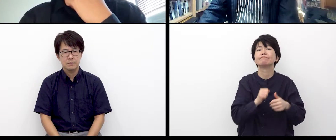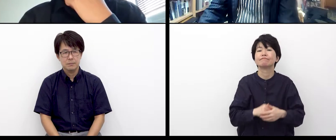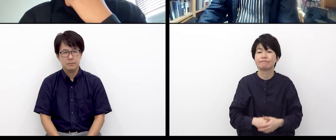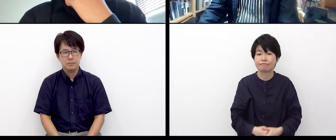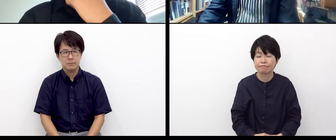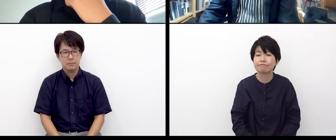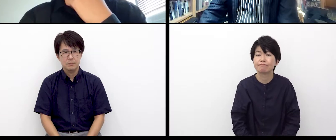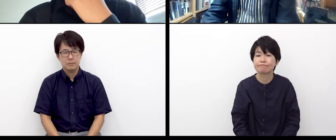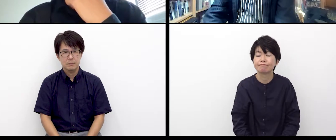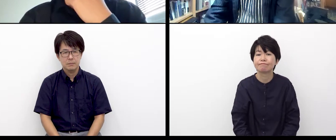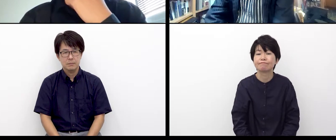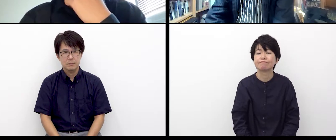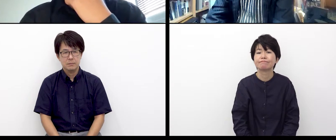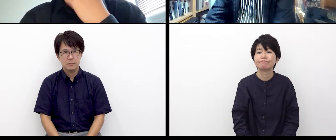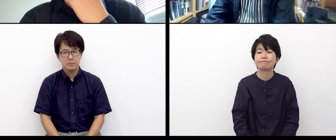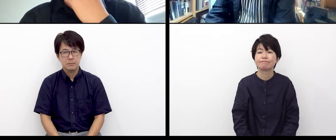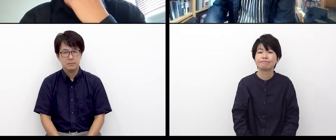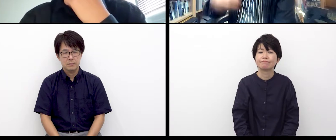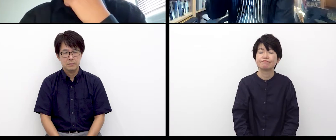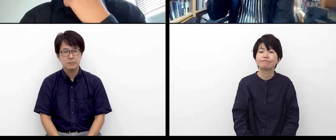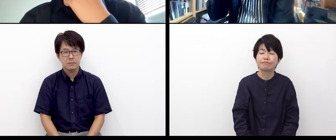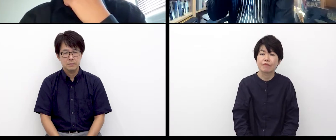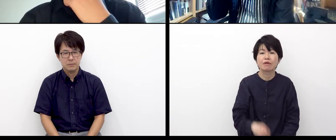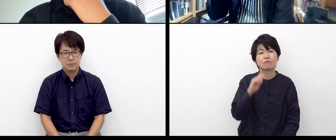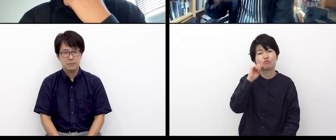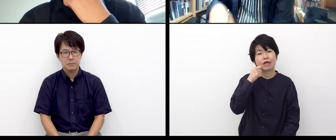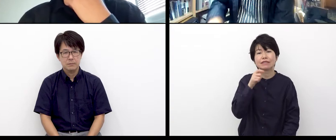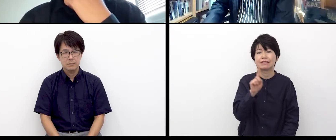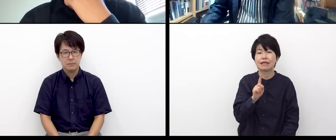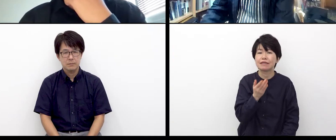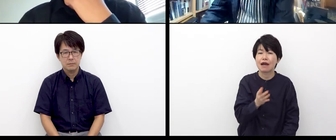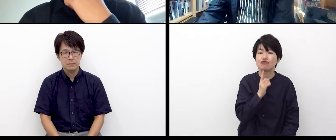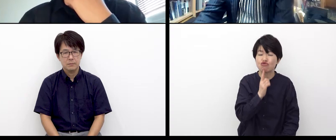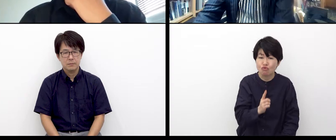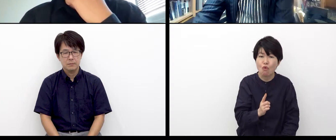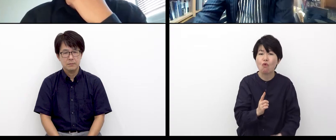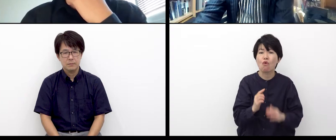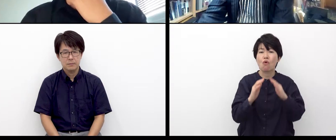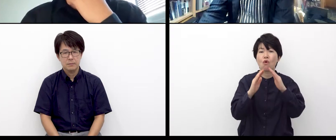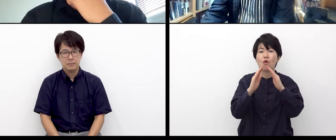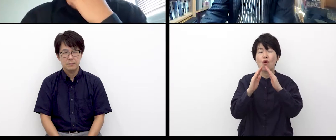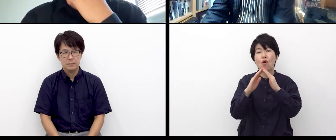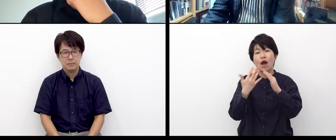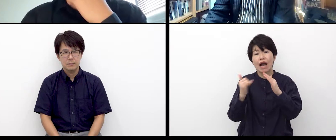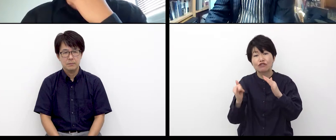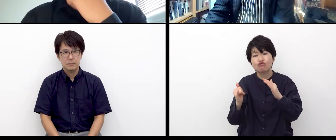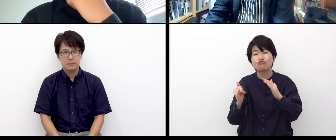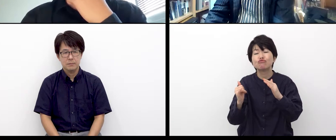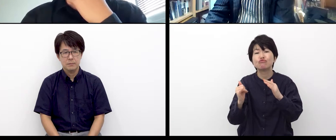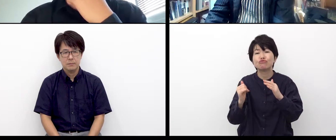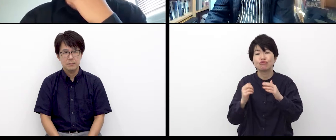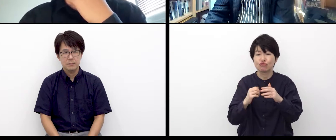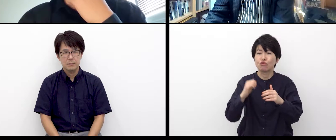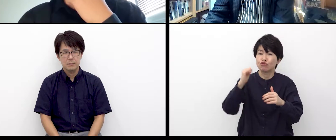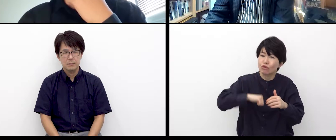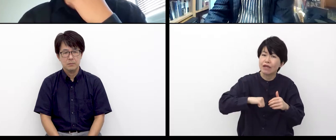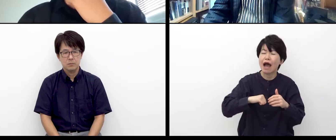Well, what’s difficult about it is that acceptance by their family is not so useful.